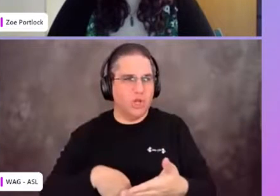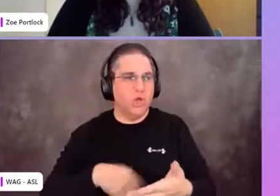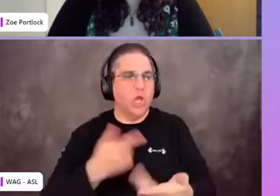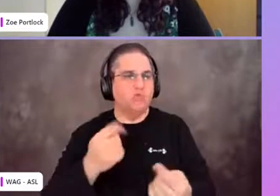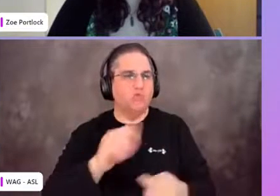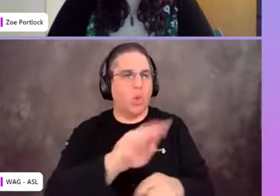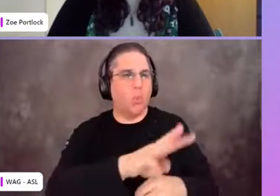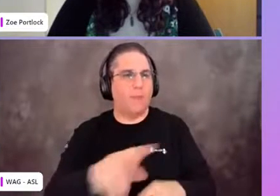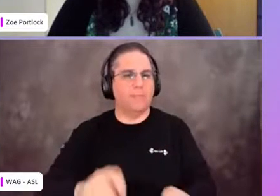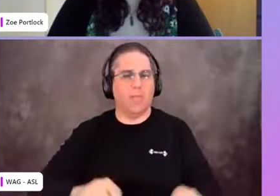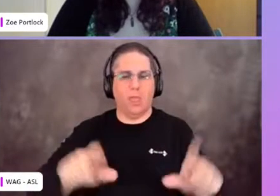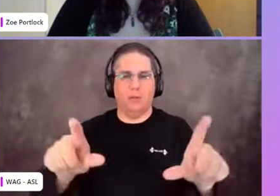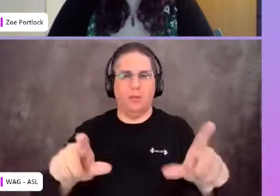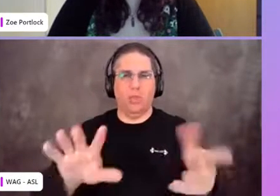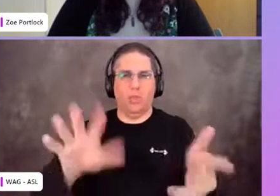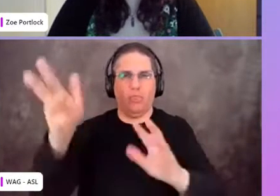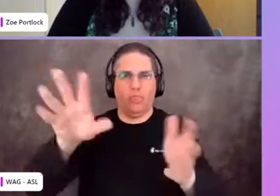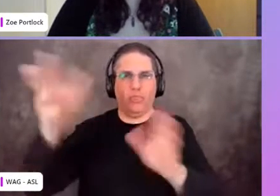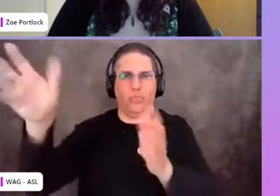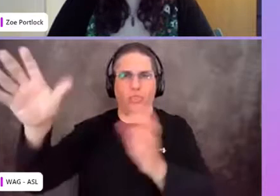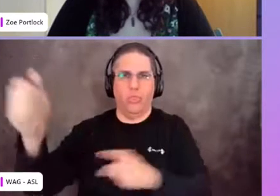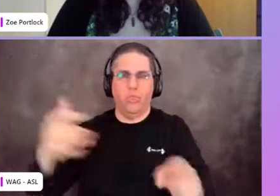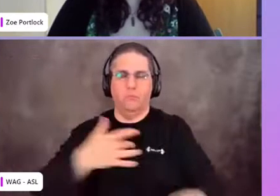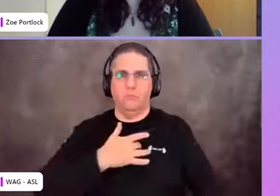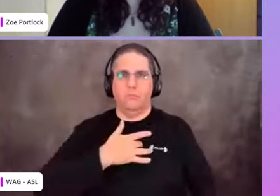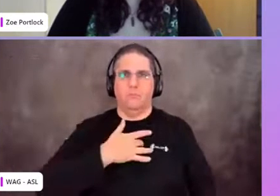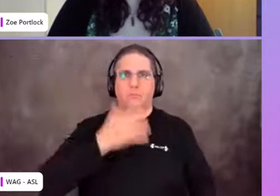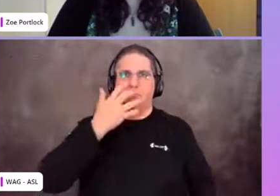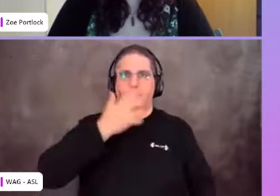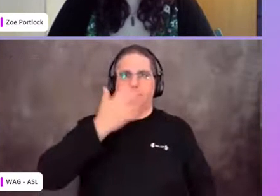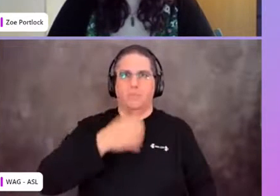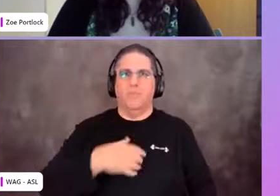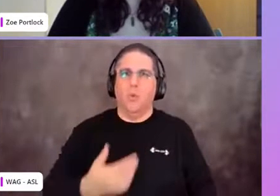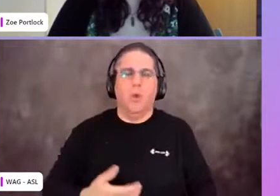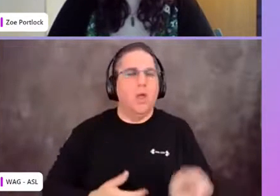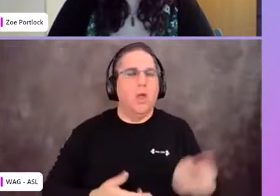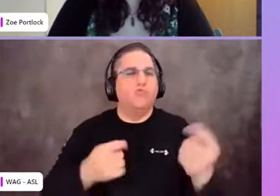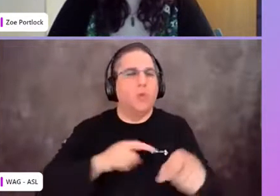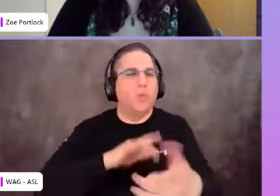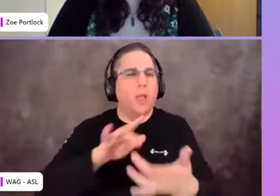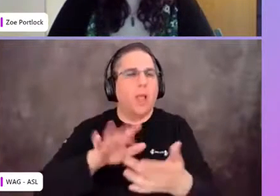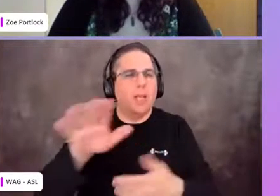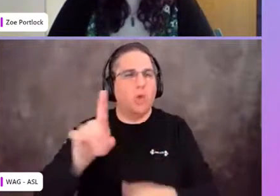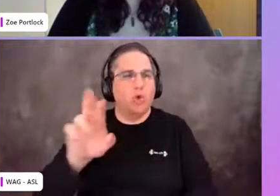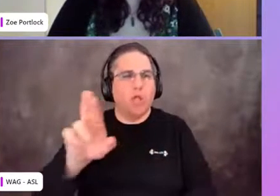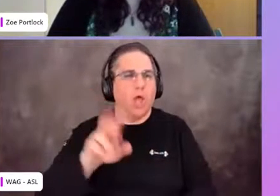really helps as well. Showing how someone would use your website with a screen reader and then very clearly